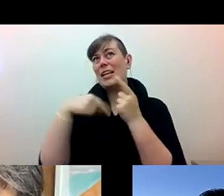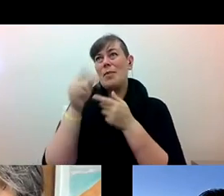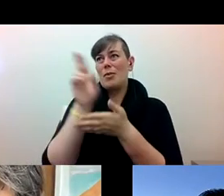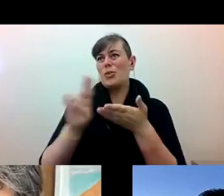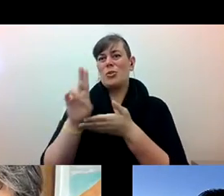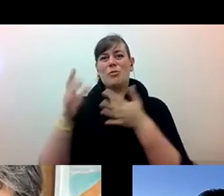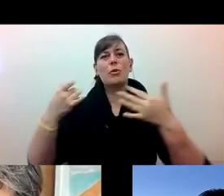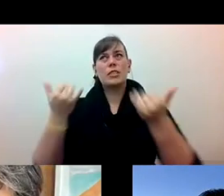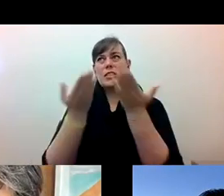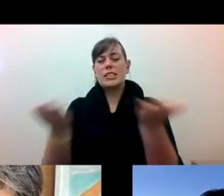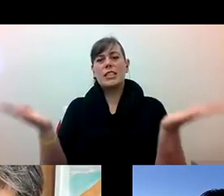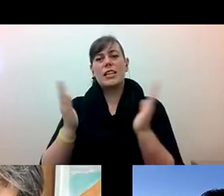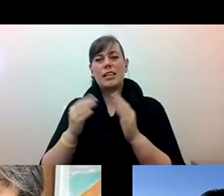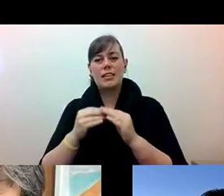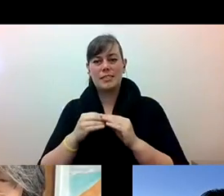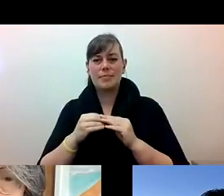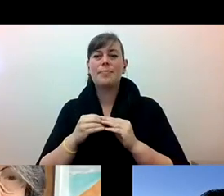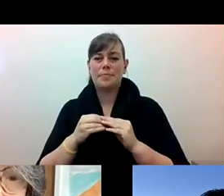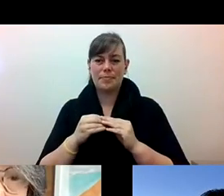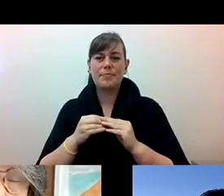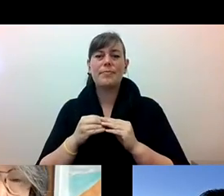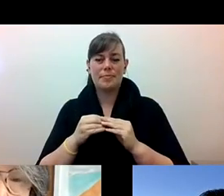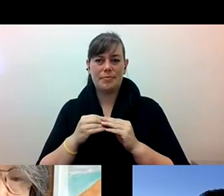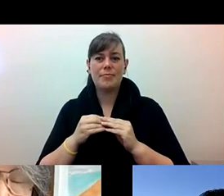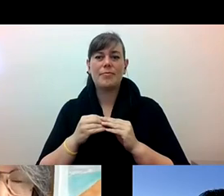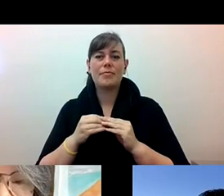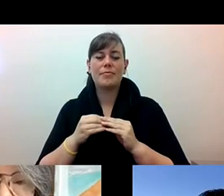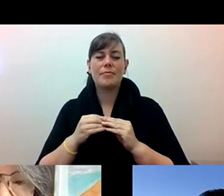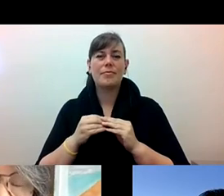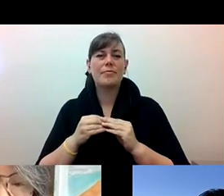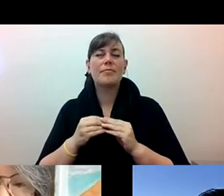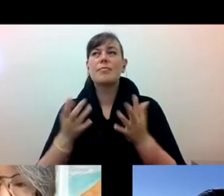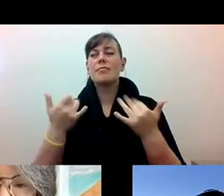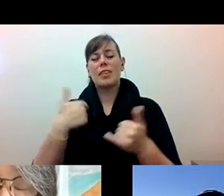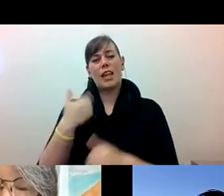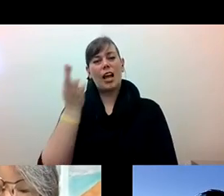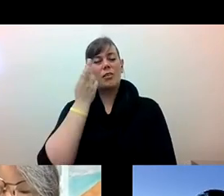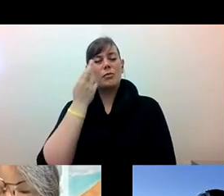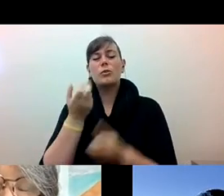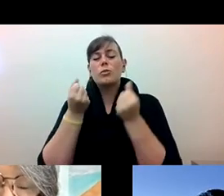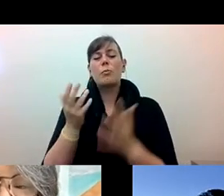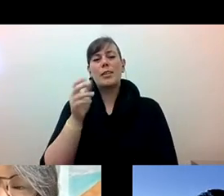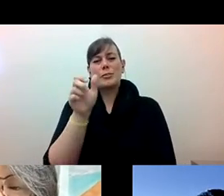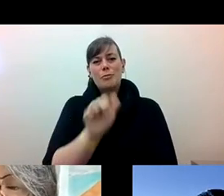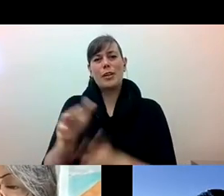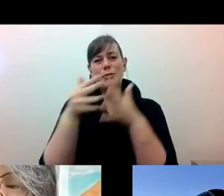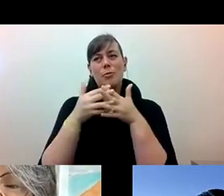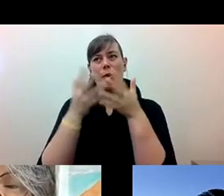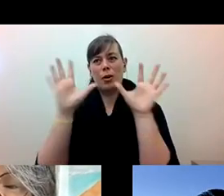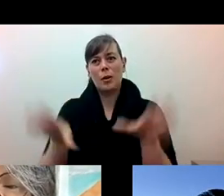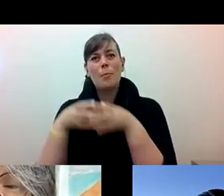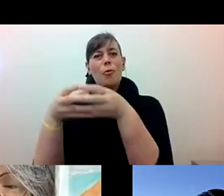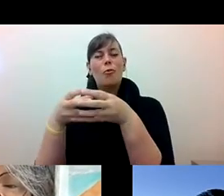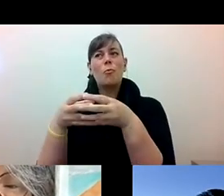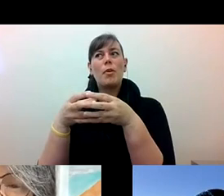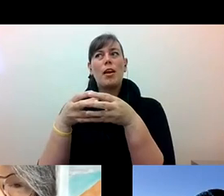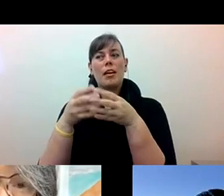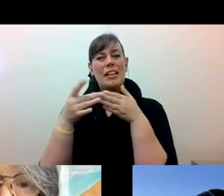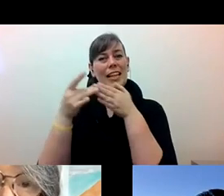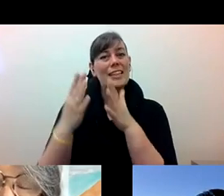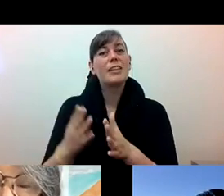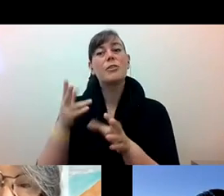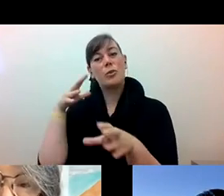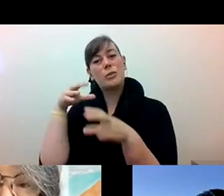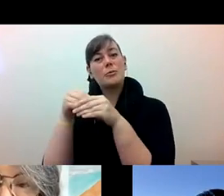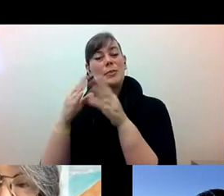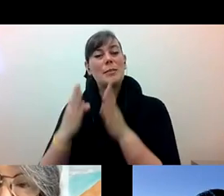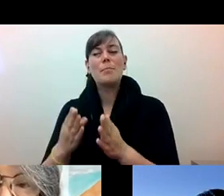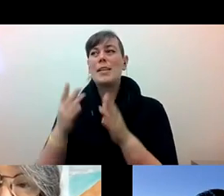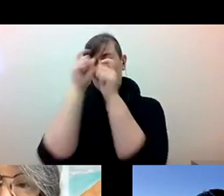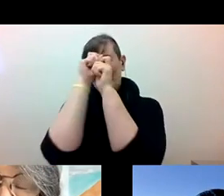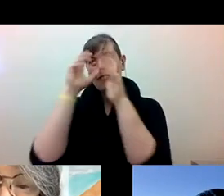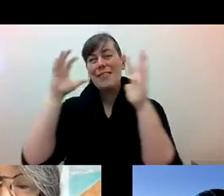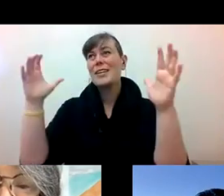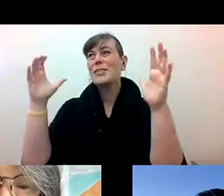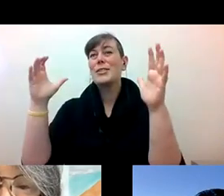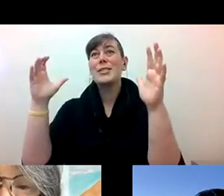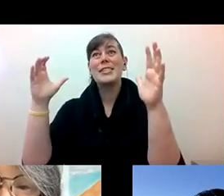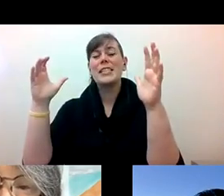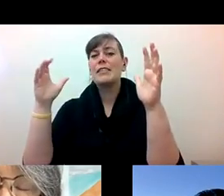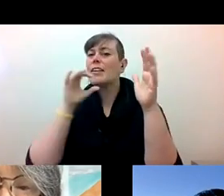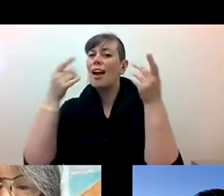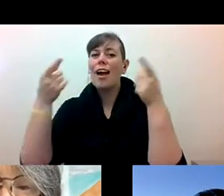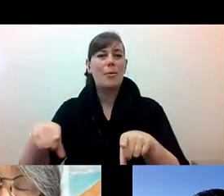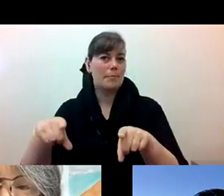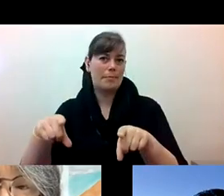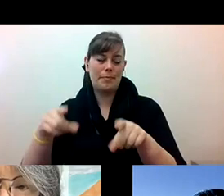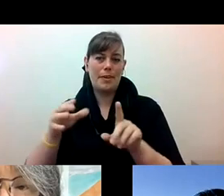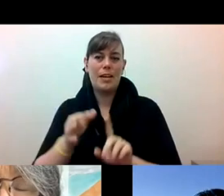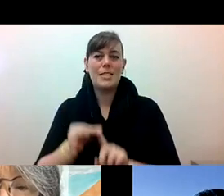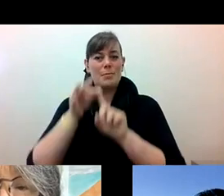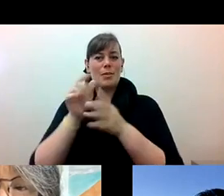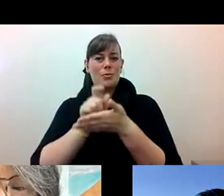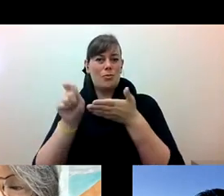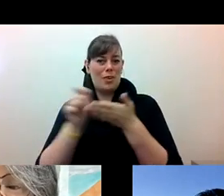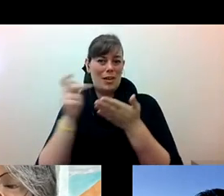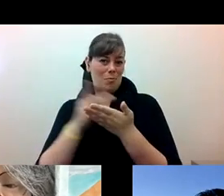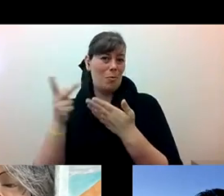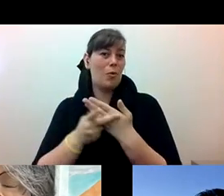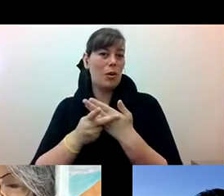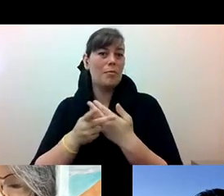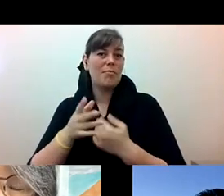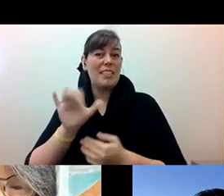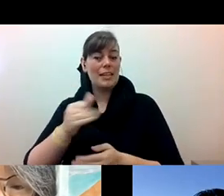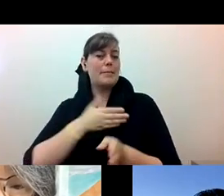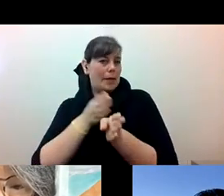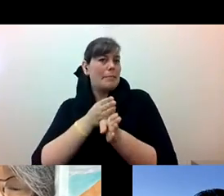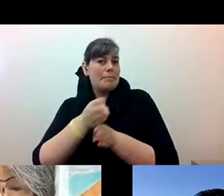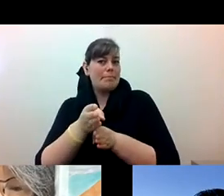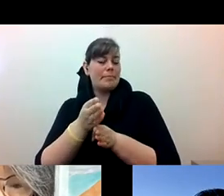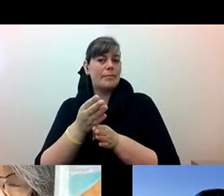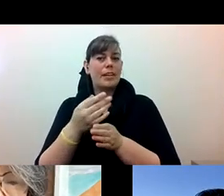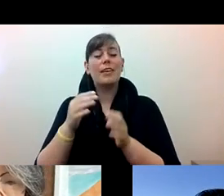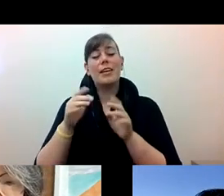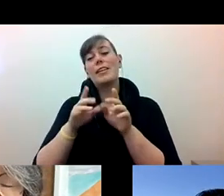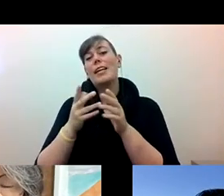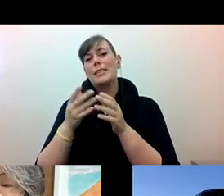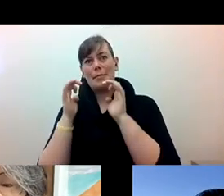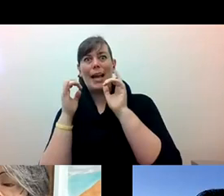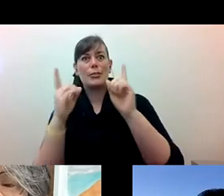Katherine Lee: So I'm realizing that so much of what the Asian American movement and its leaders and participants actually envisioned, of course, have not come to really pass, especially in writing programs, which is where I'm situated, in education programs, where I'm currently situated.